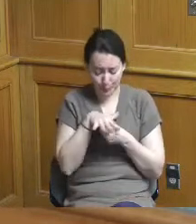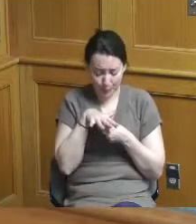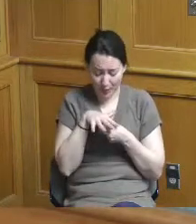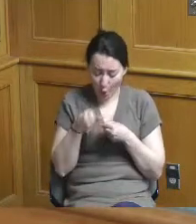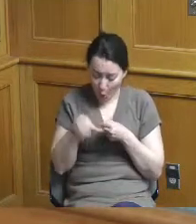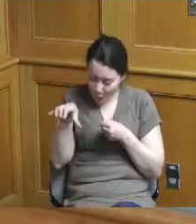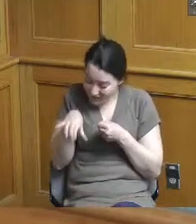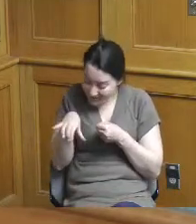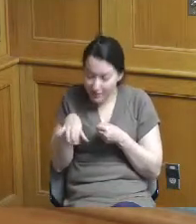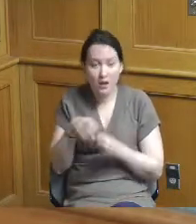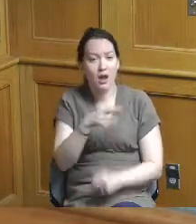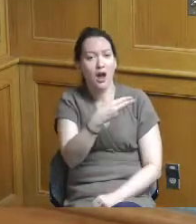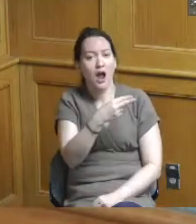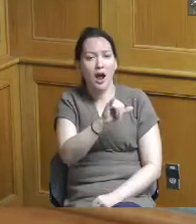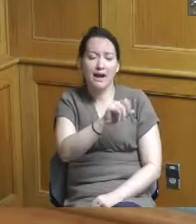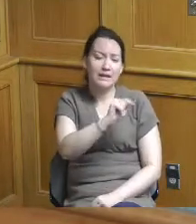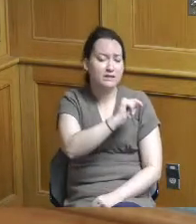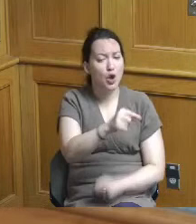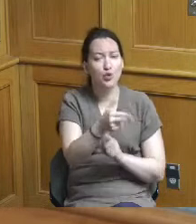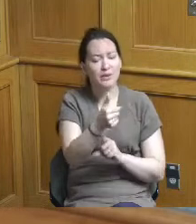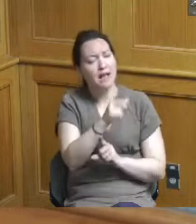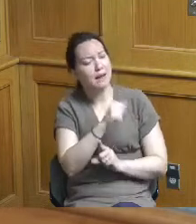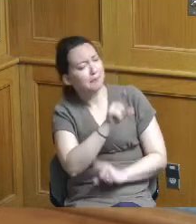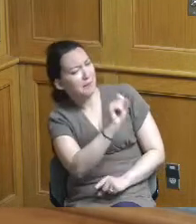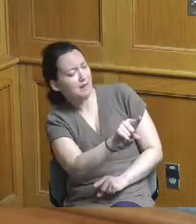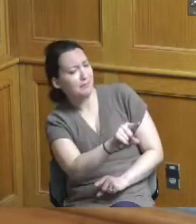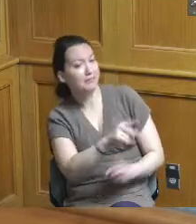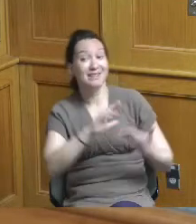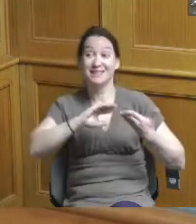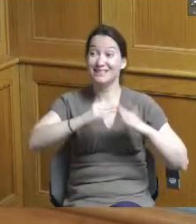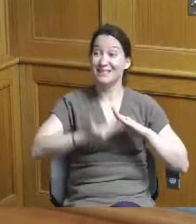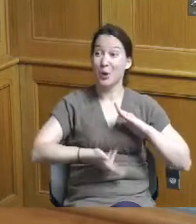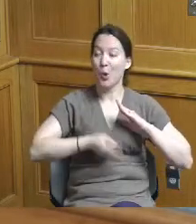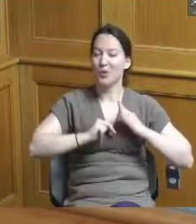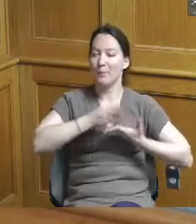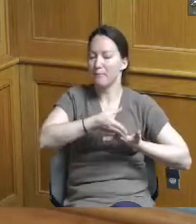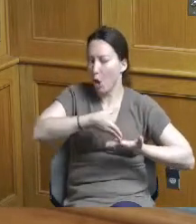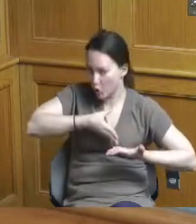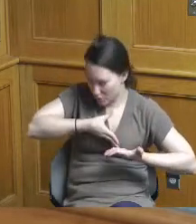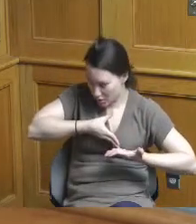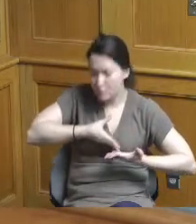the Hyatt Hotel I asked about the Hyatt the city owns a portion of it I understand now